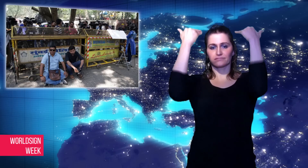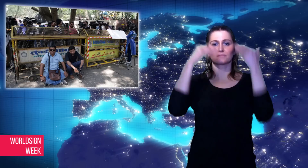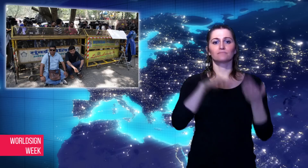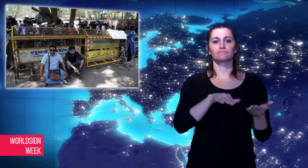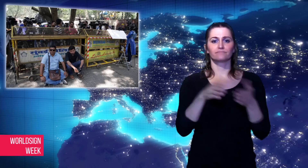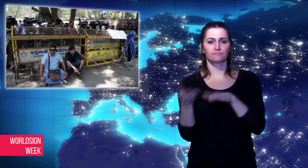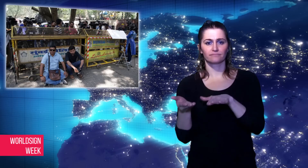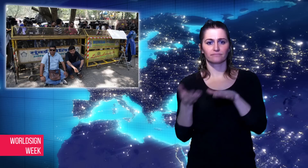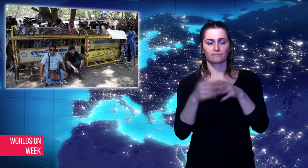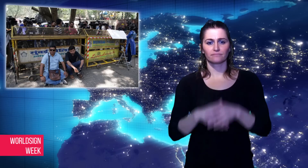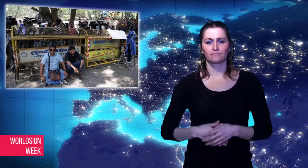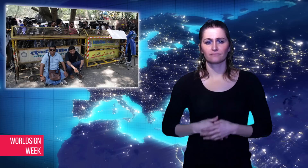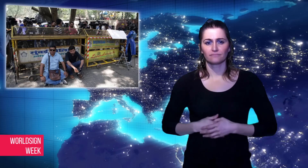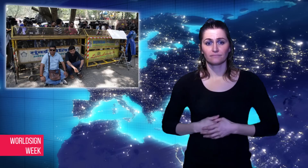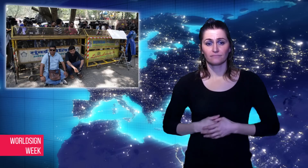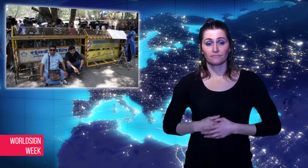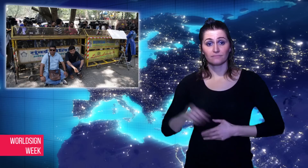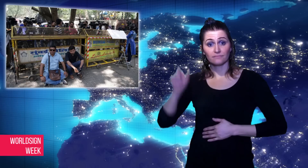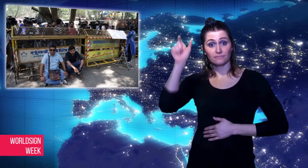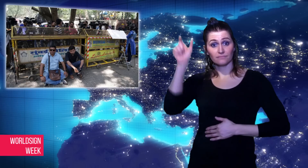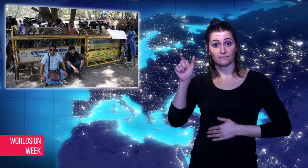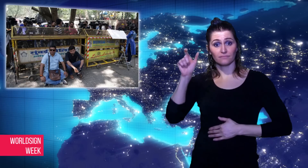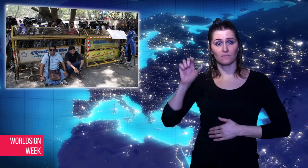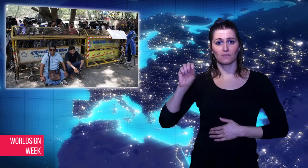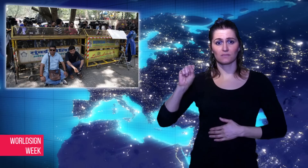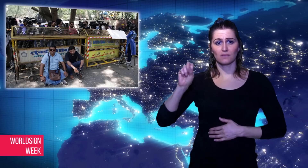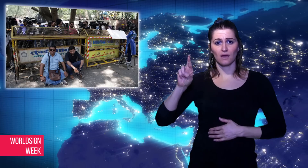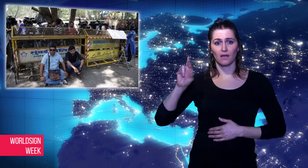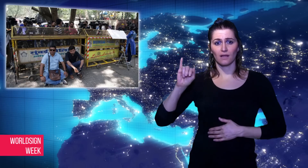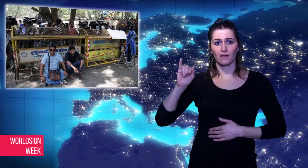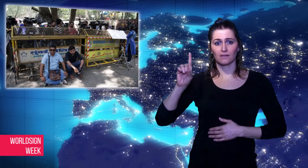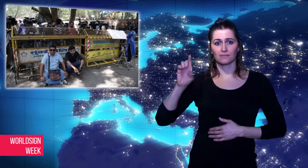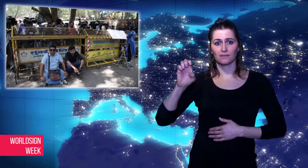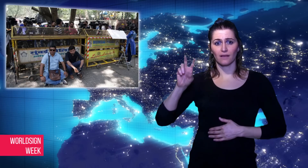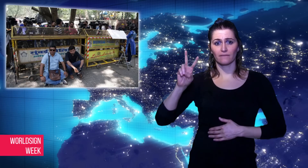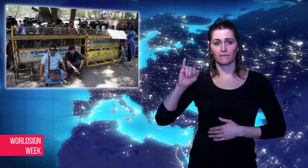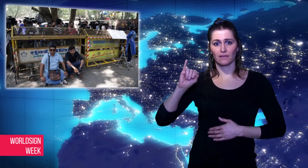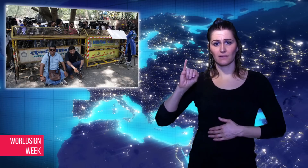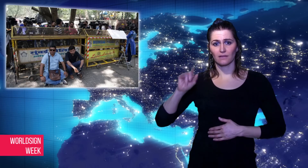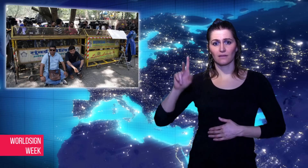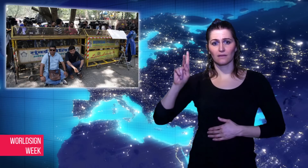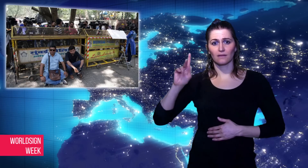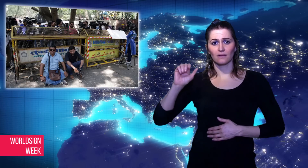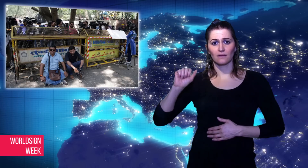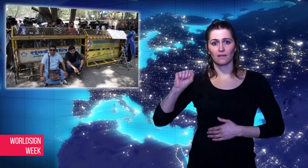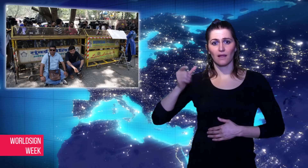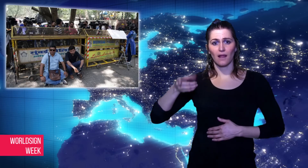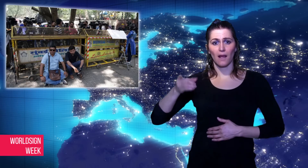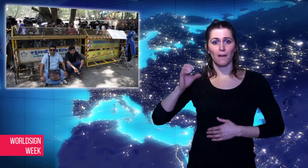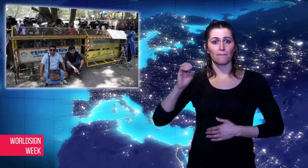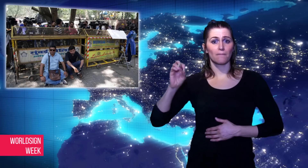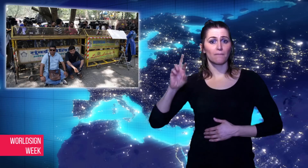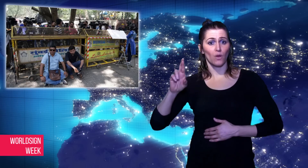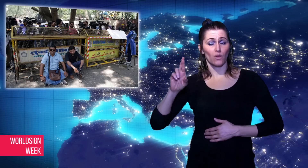in the1980’s and 90’s, was found dead in a